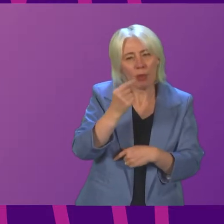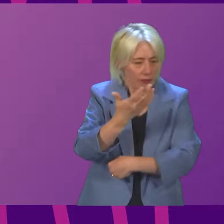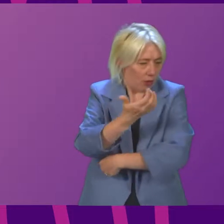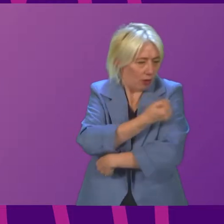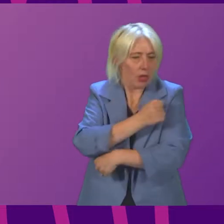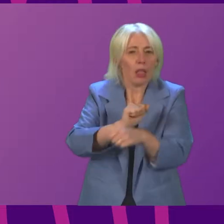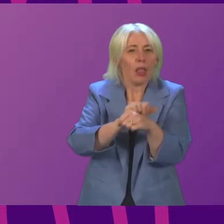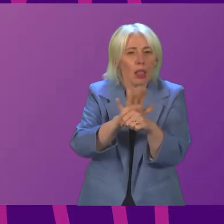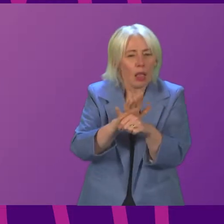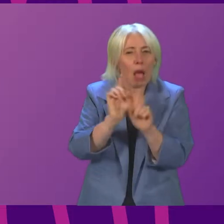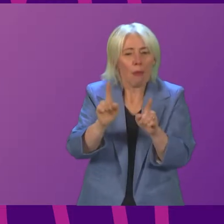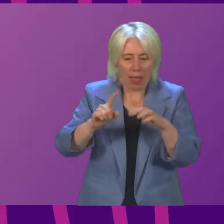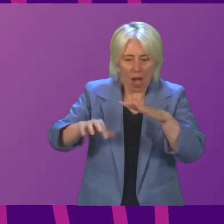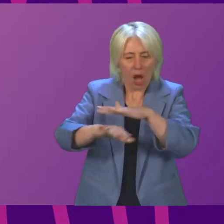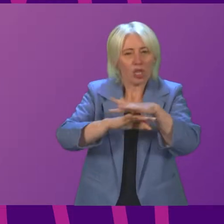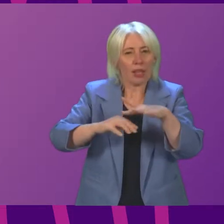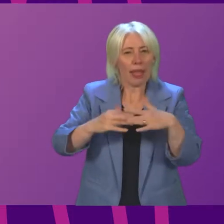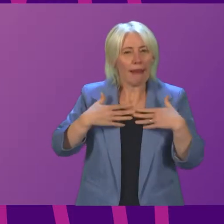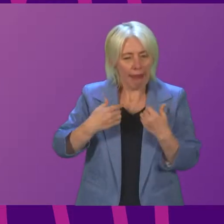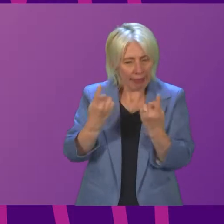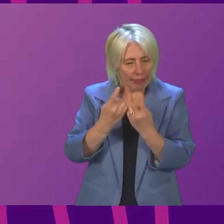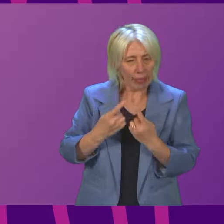because they have underlying health conditions or disabilities